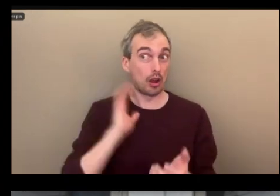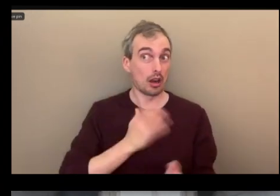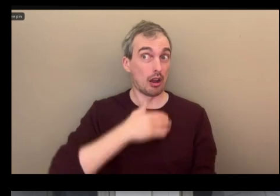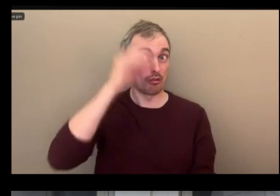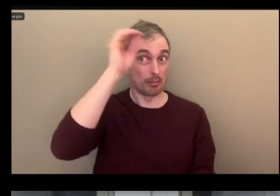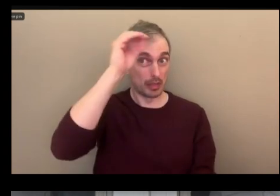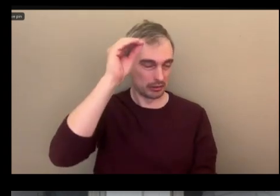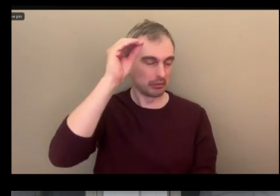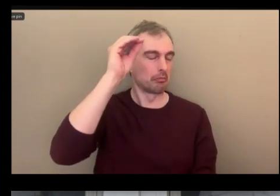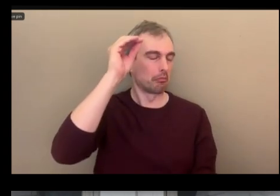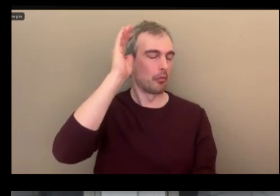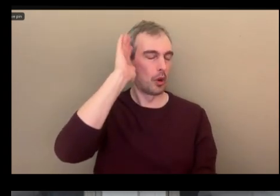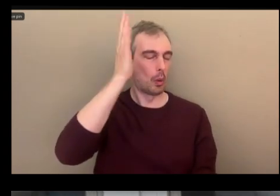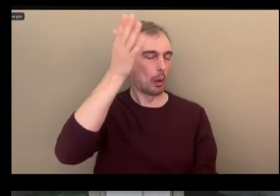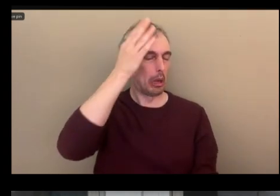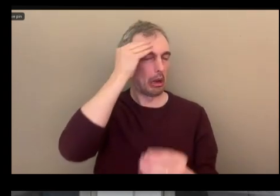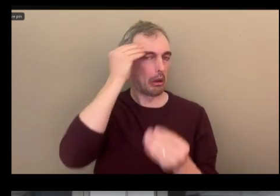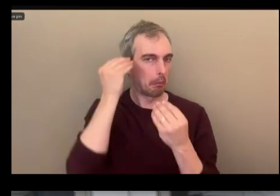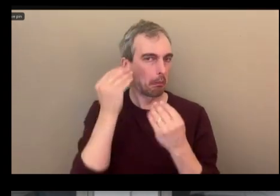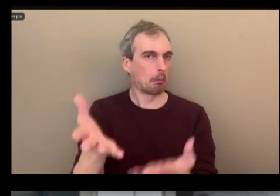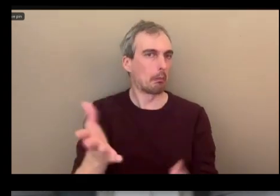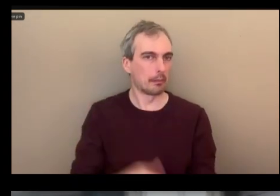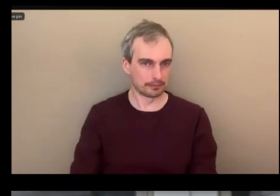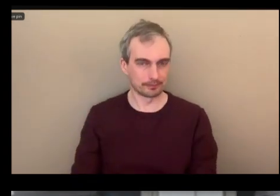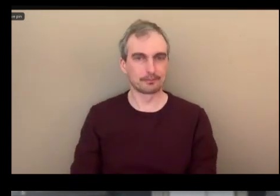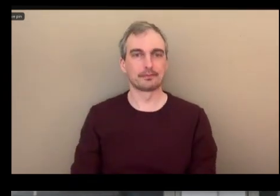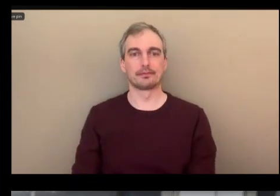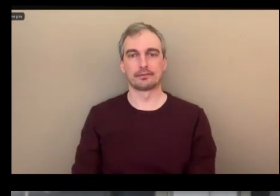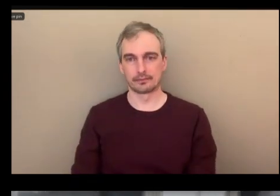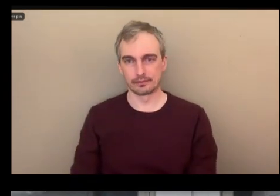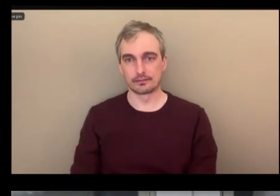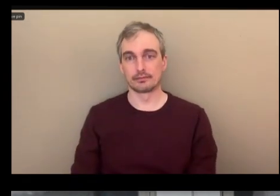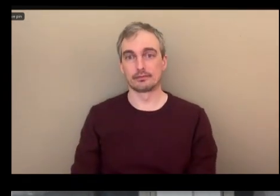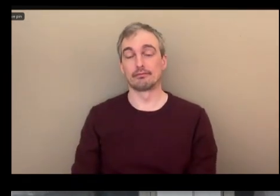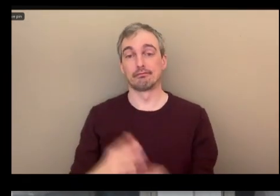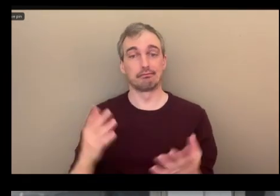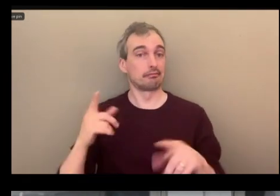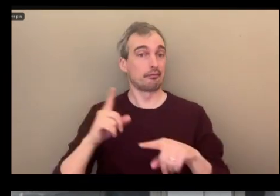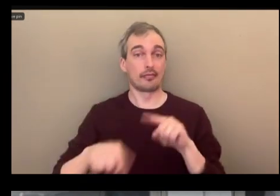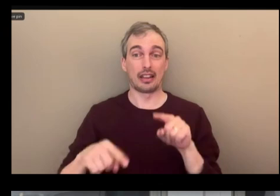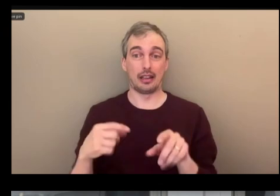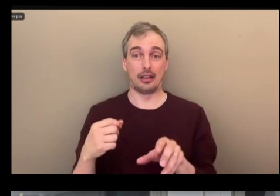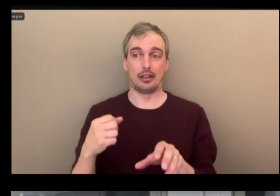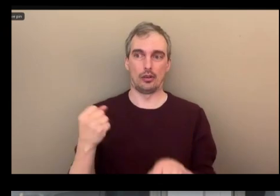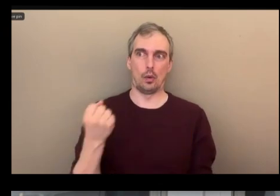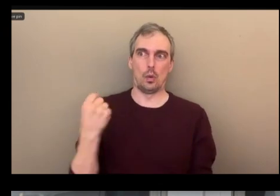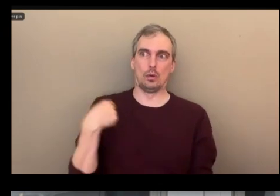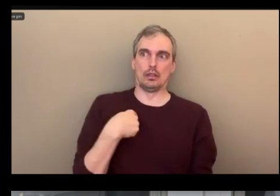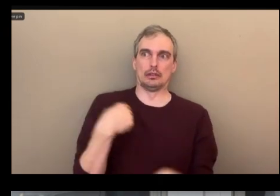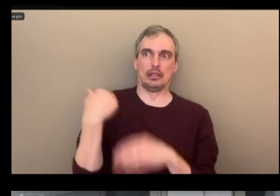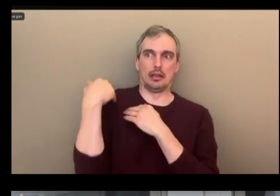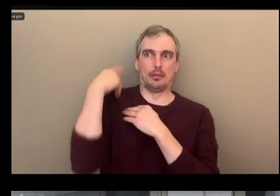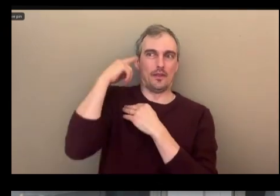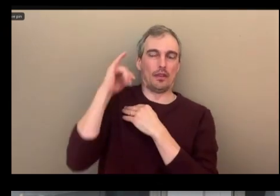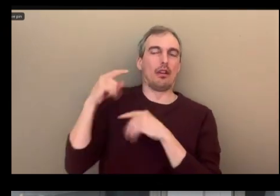Can't hold us accountable for it, but we'll definitely give you our opinion. Anybody who wants to come in, we want them to come in. Bring in the assistive tech companies.